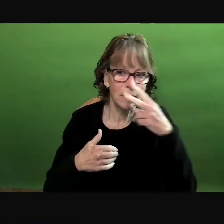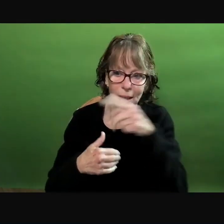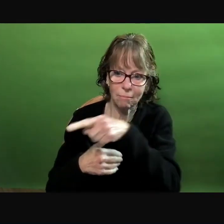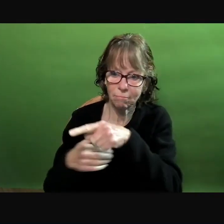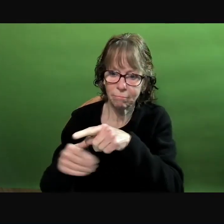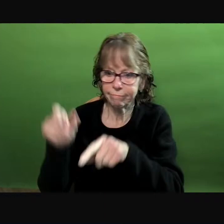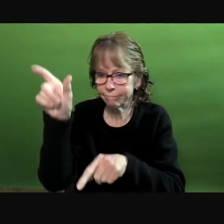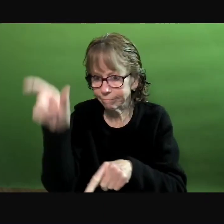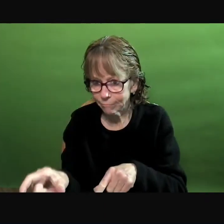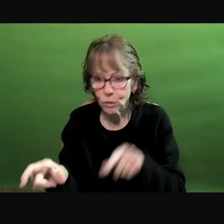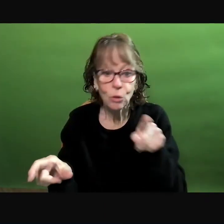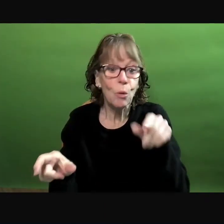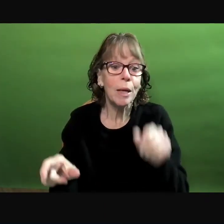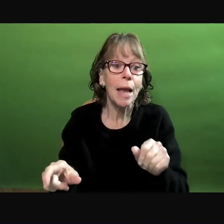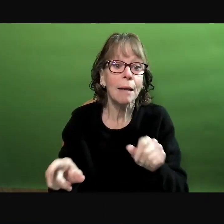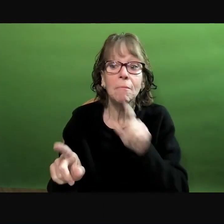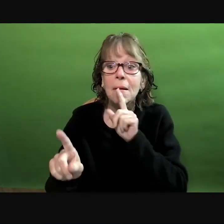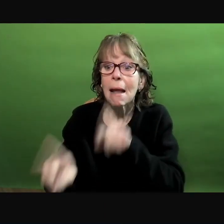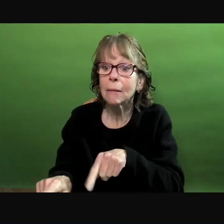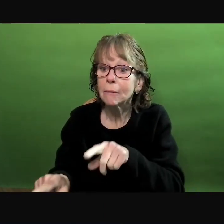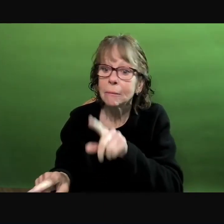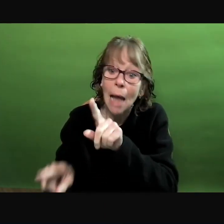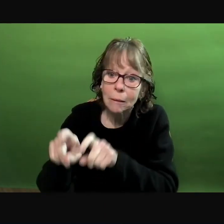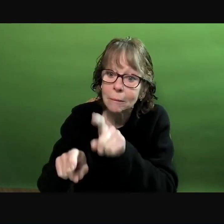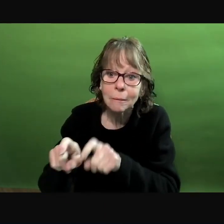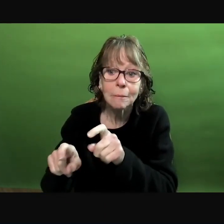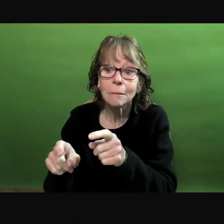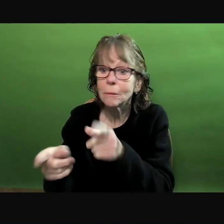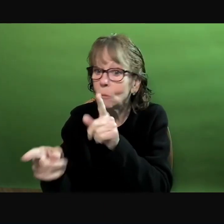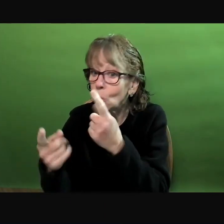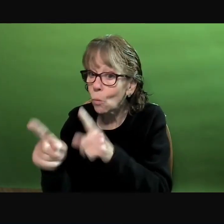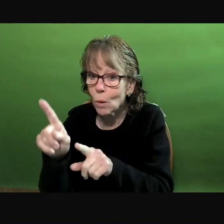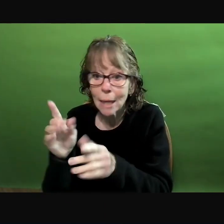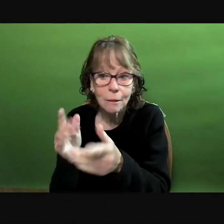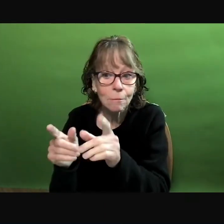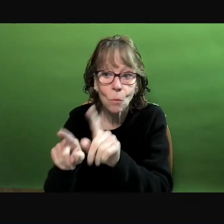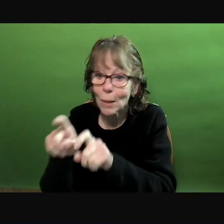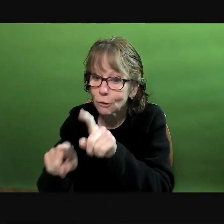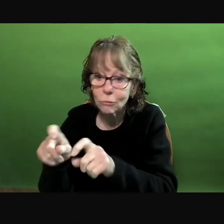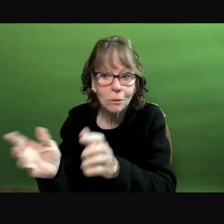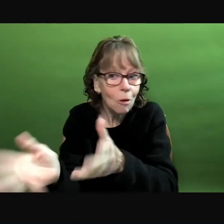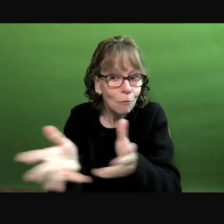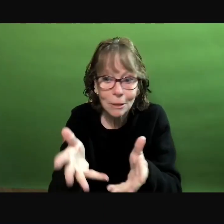and facilitate meaningful exchanges, so I encourage you all to make the most of that.